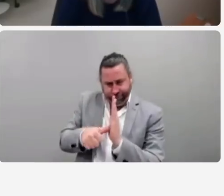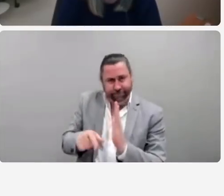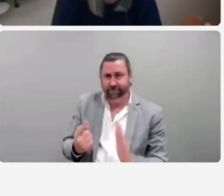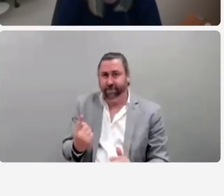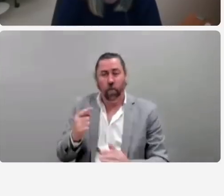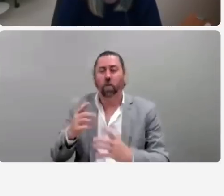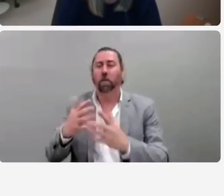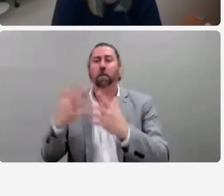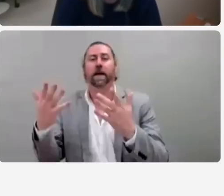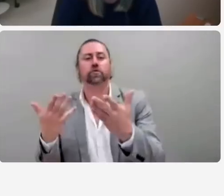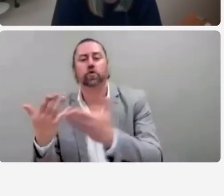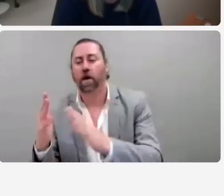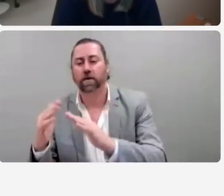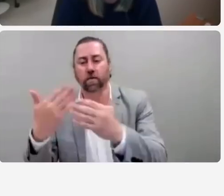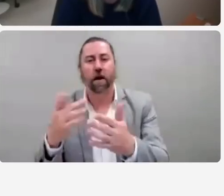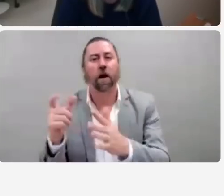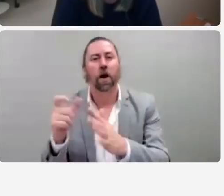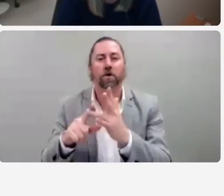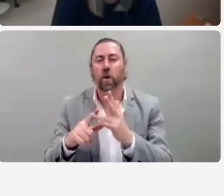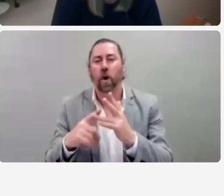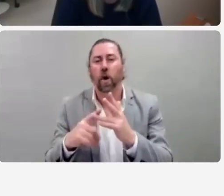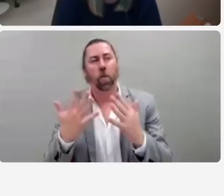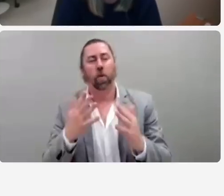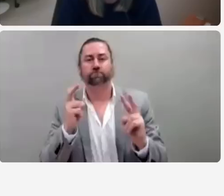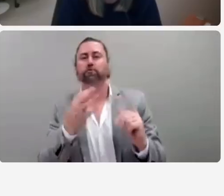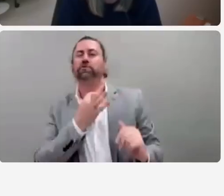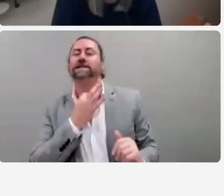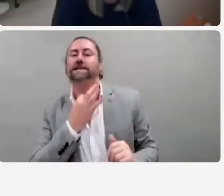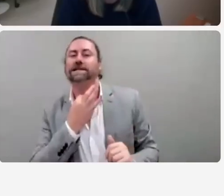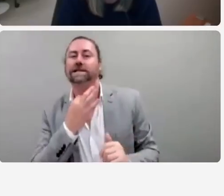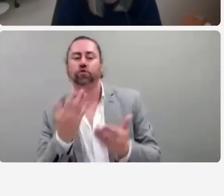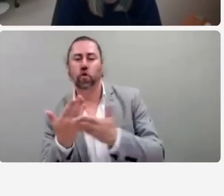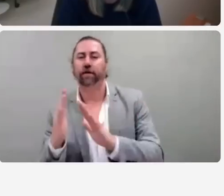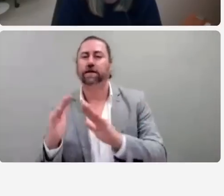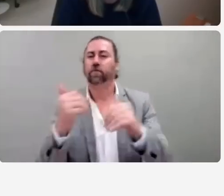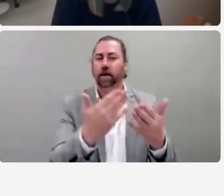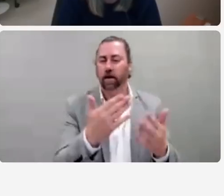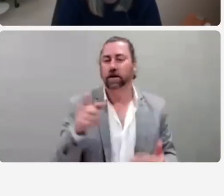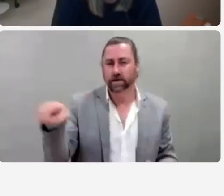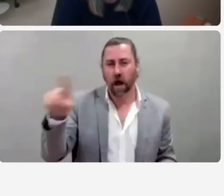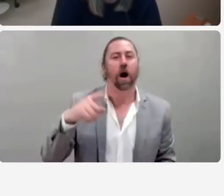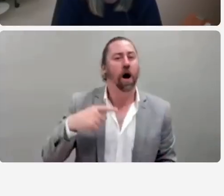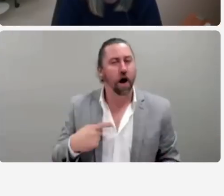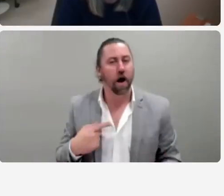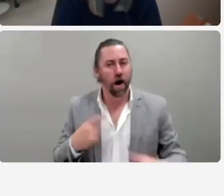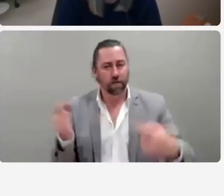scale provider who may be providing higher risk services. That's as a principle but we certainly want to